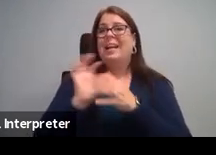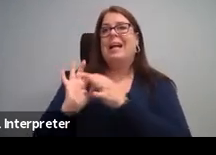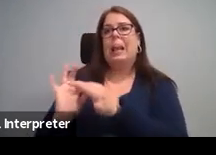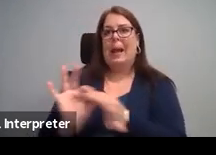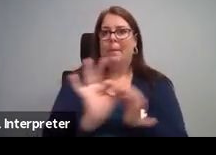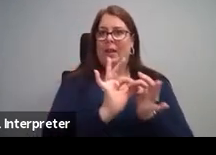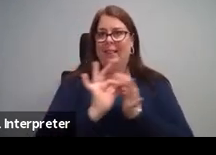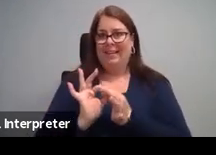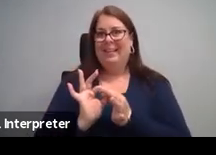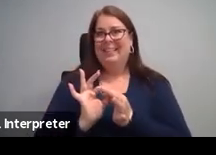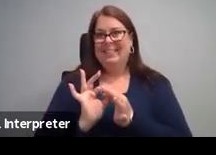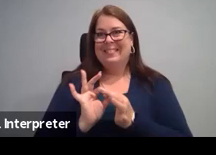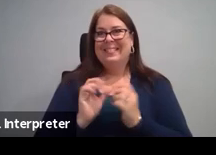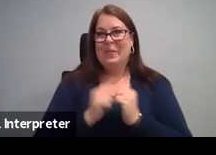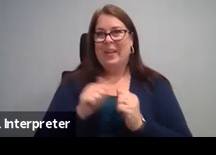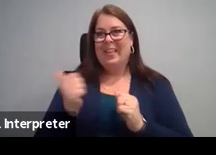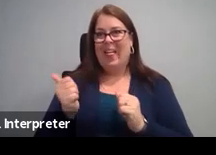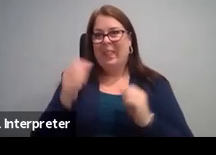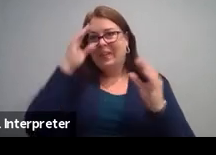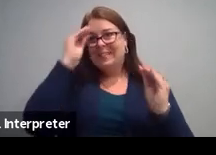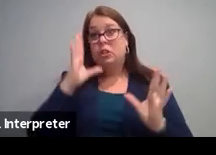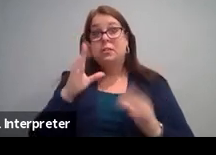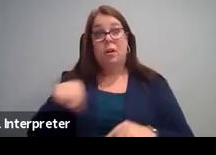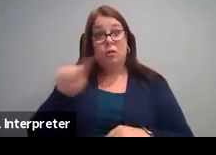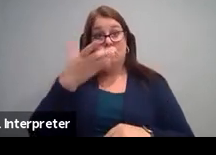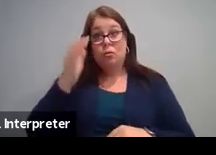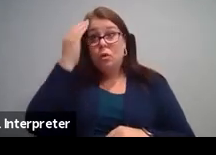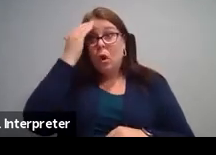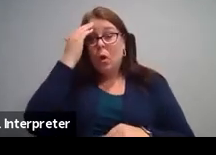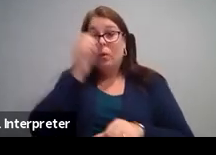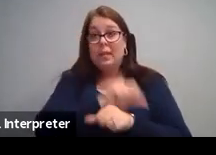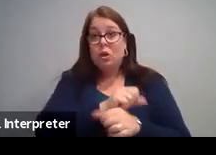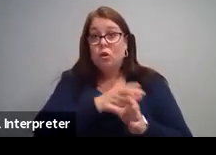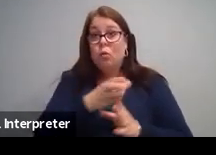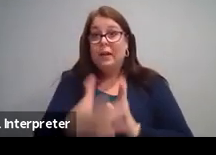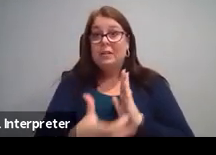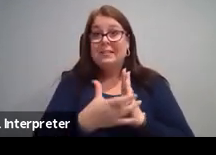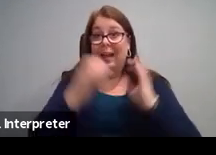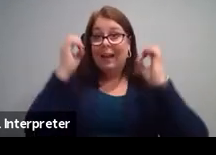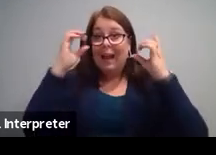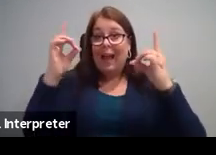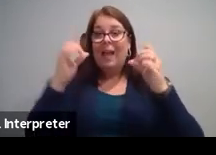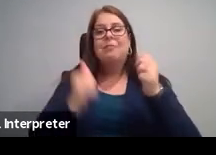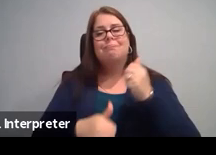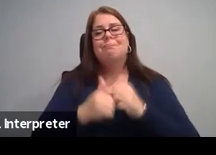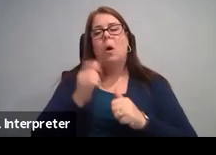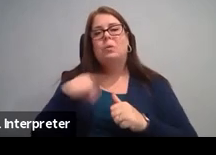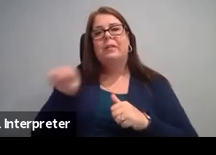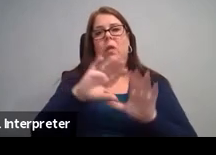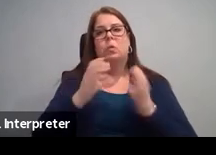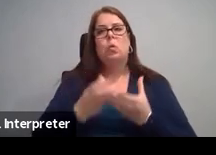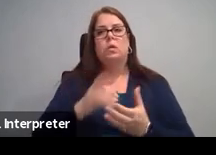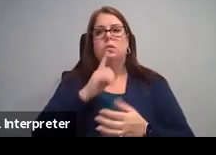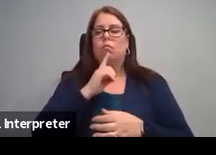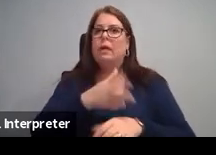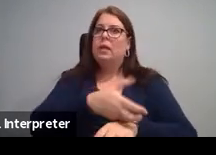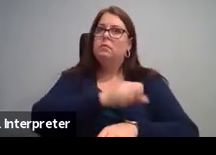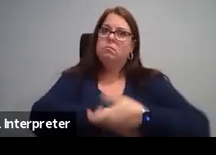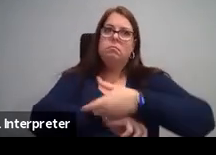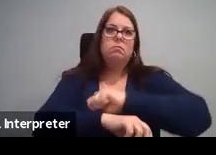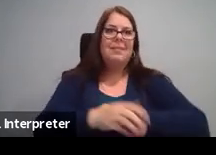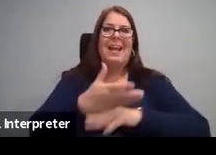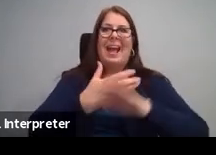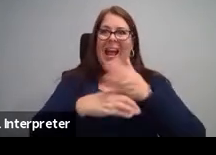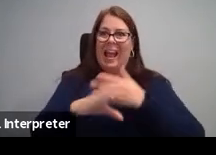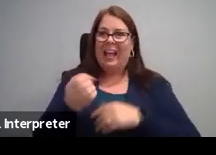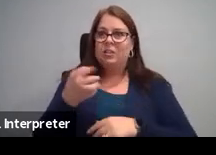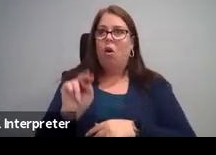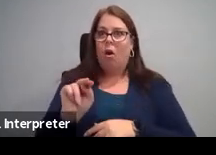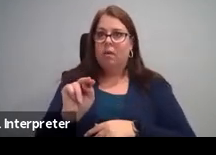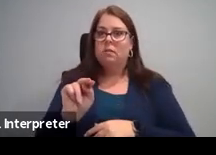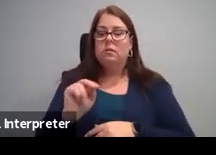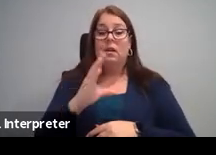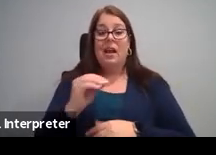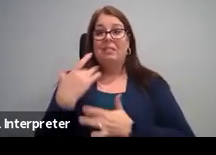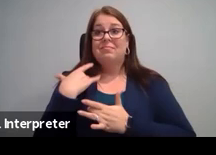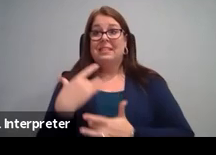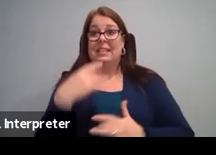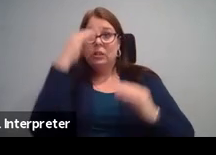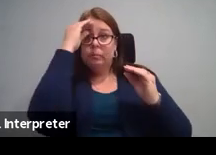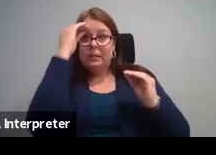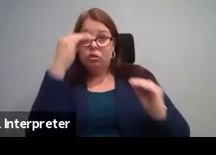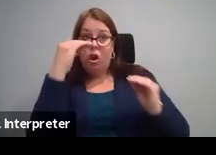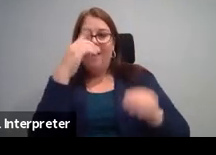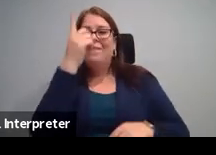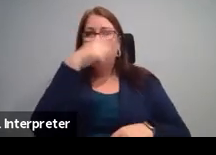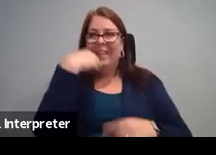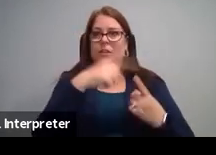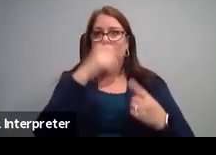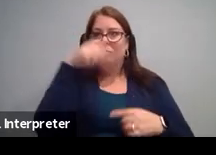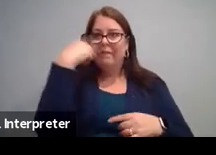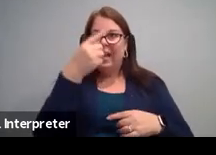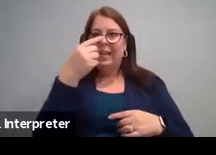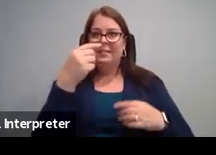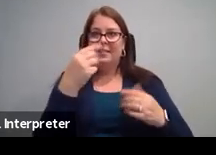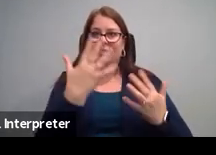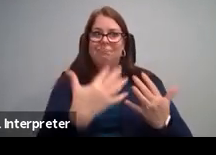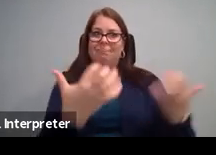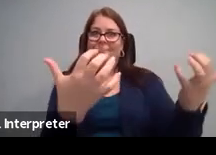Cathy Reznicek: As we know, with career technical Ed. Most of those courses are heavily hands on and are used to being taught strictly in face to face environments where the teachers work.